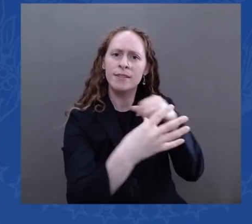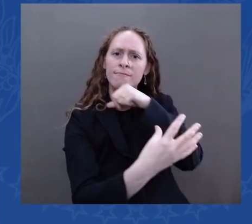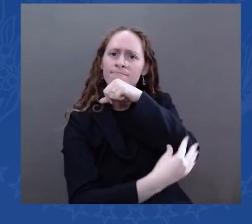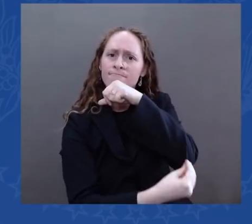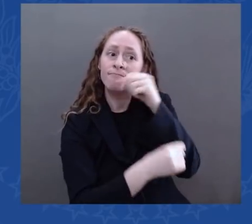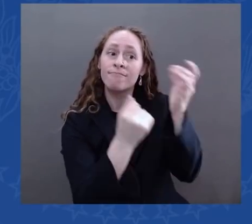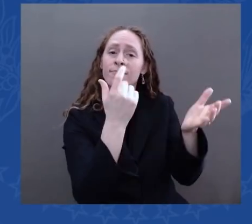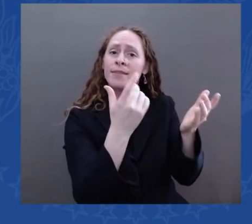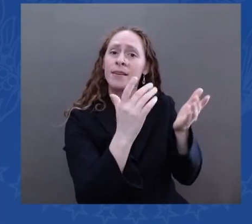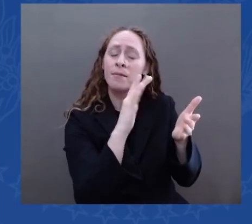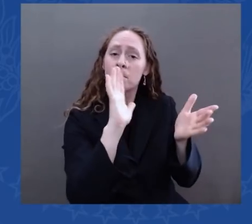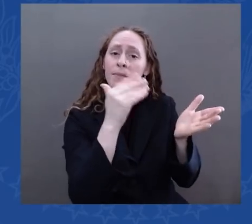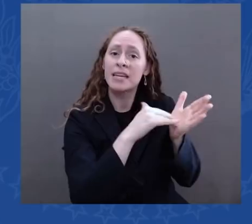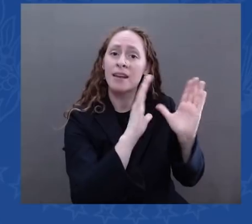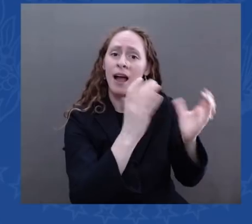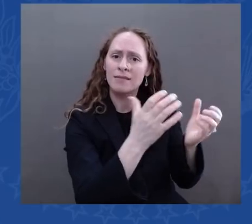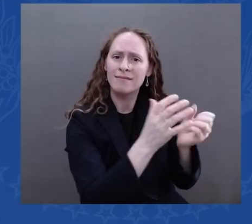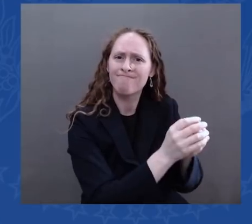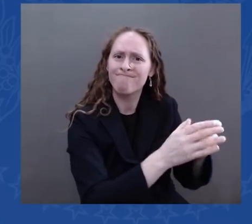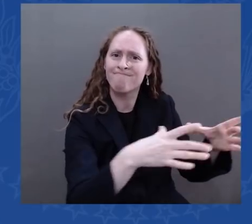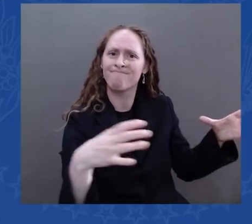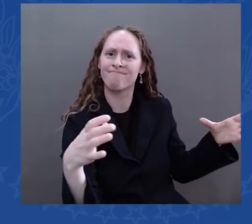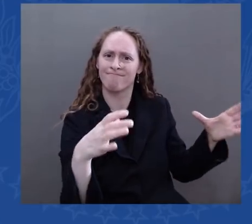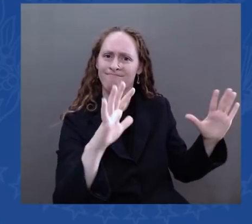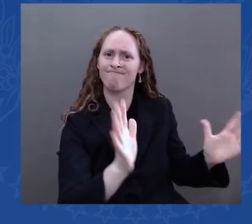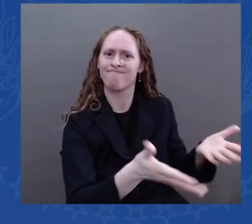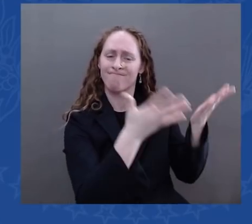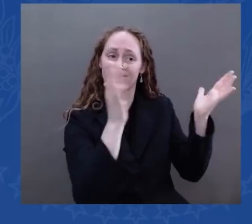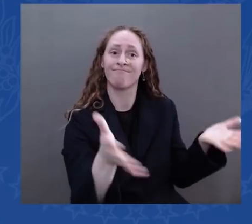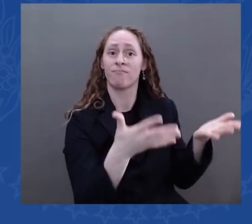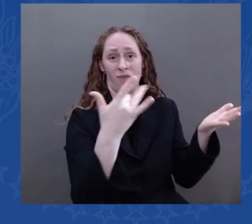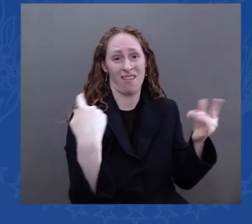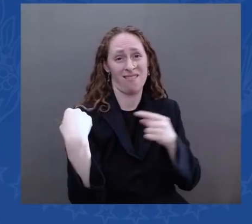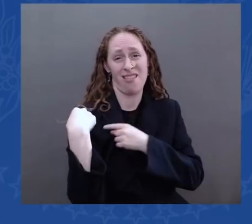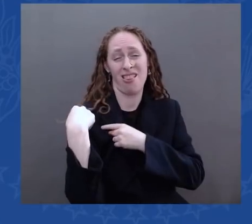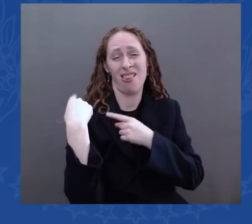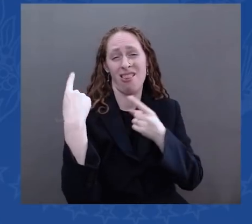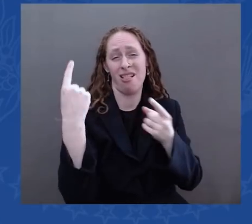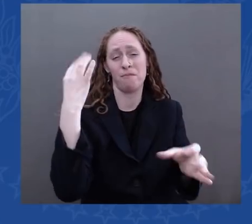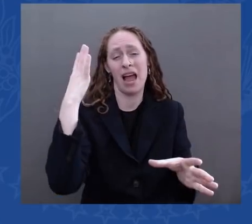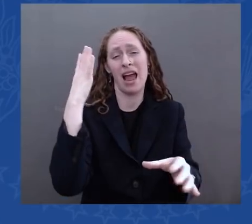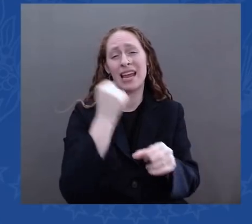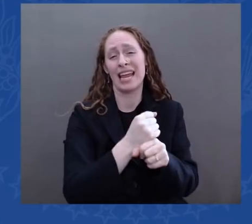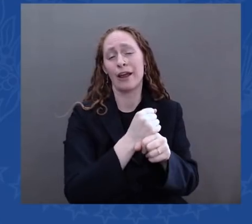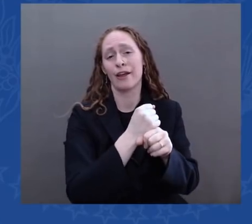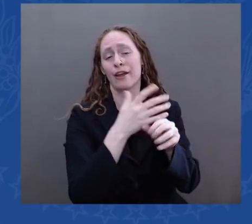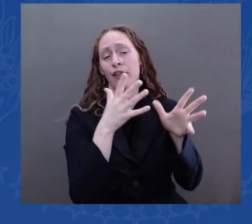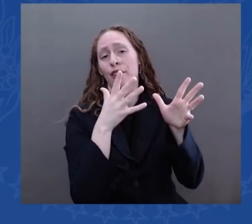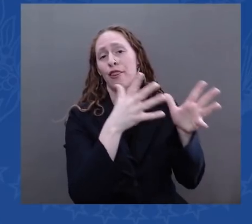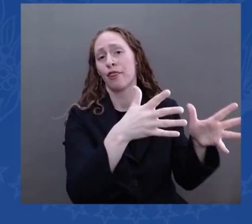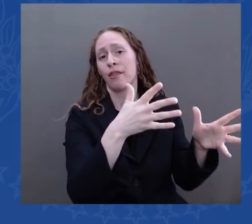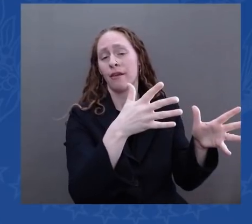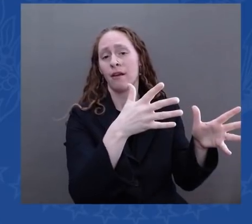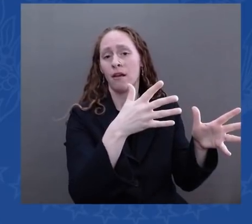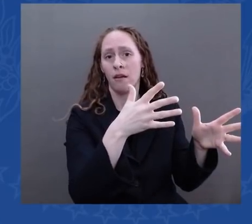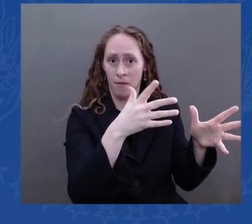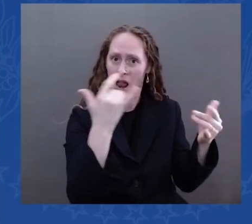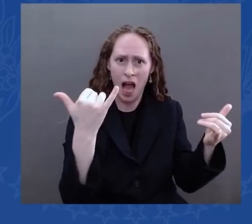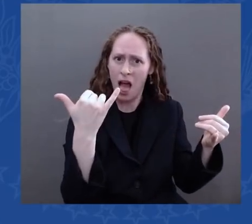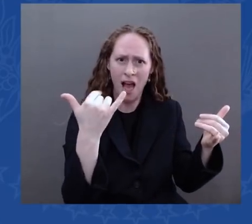who haven't benefited from the economic progress they help made possible, that we are helped to meet the full range of challenges